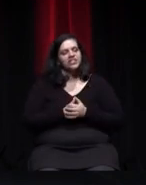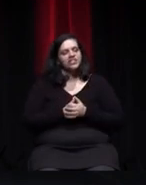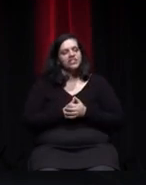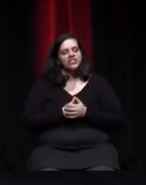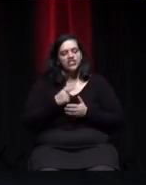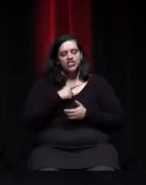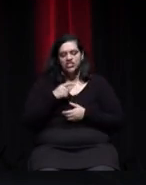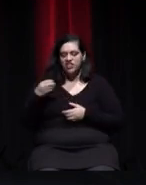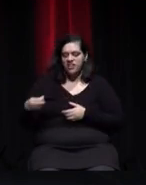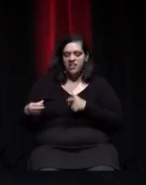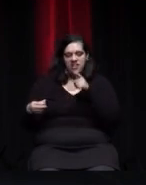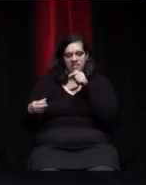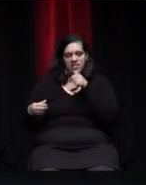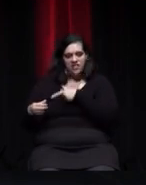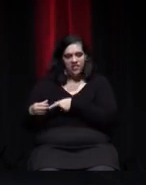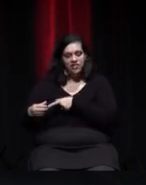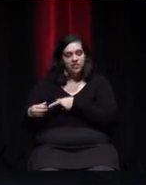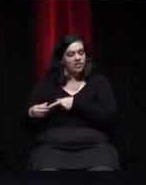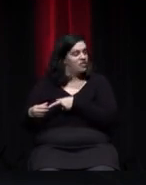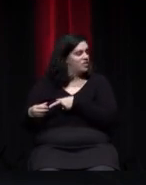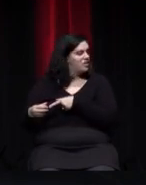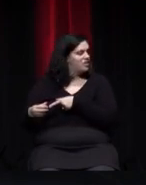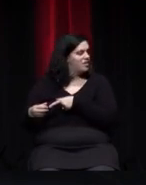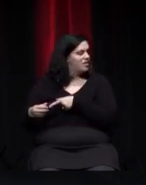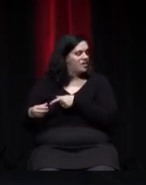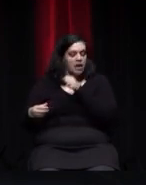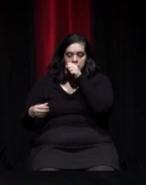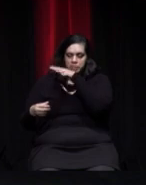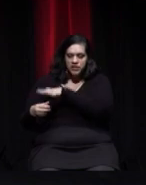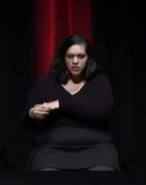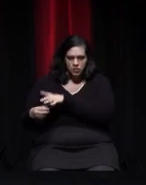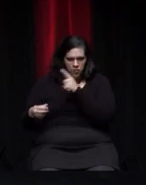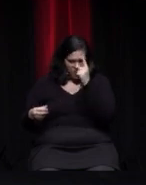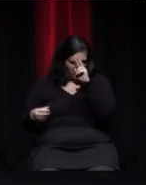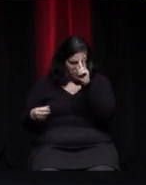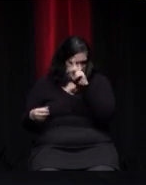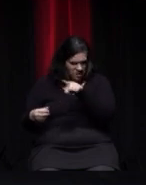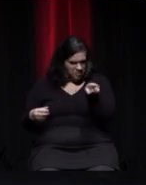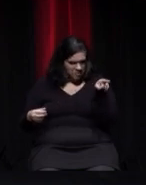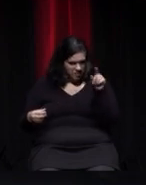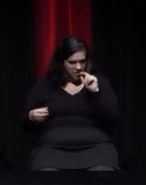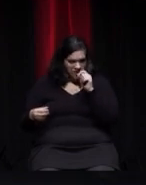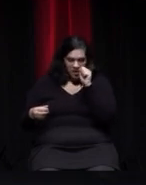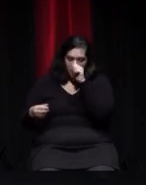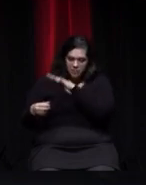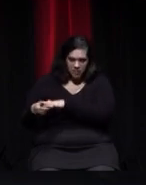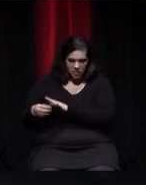the water glass would be blessed. Do you remember it? They'd bless the glass of water